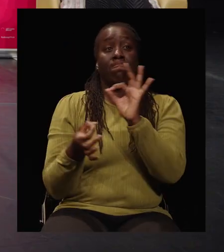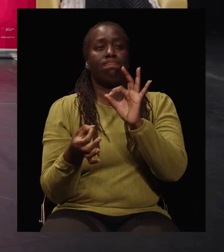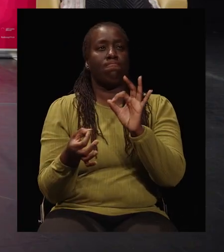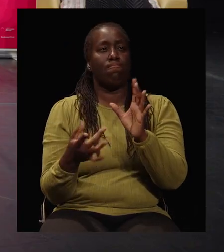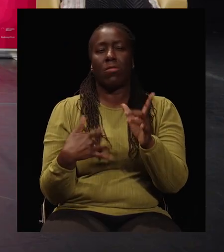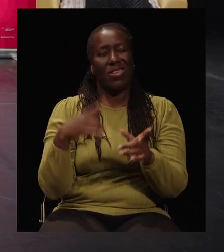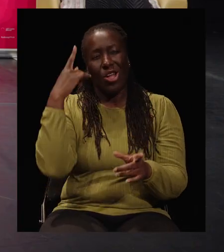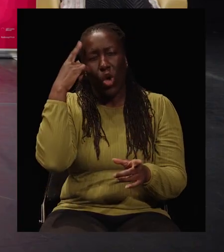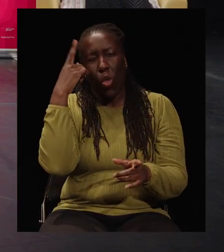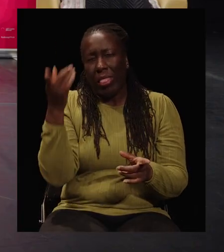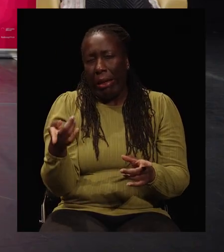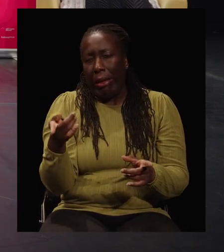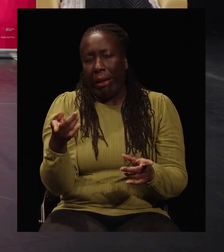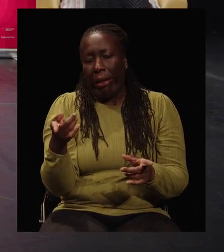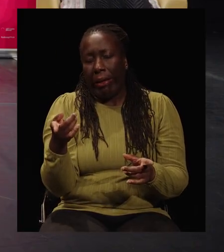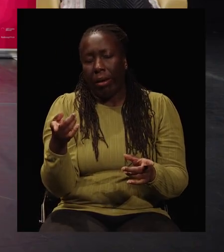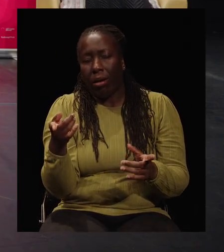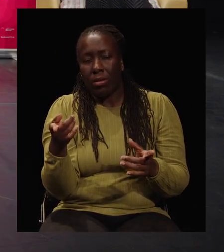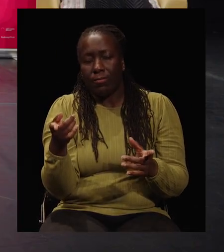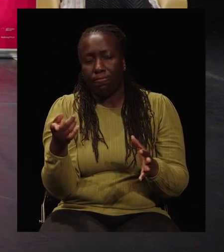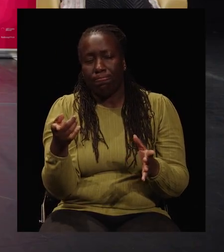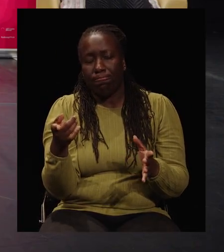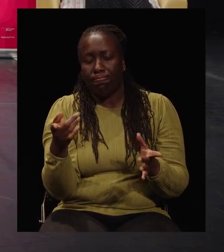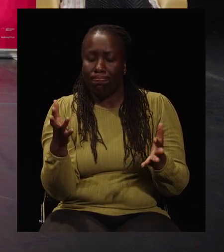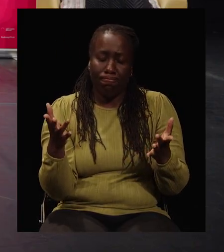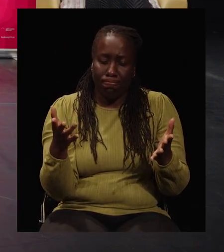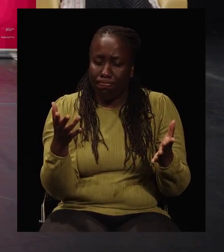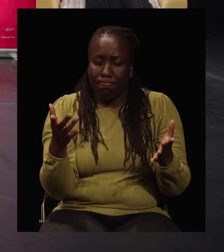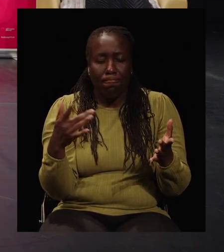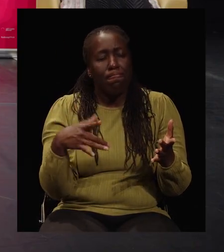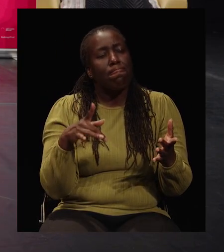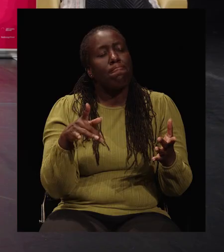is into the idea of having a great wealth of,